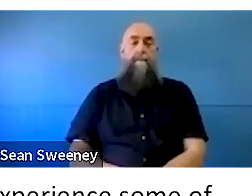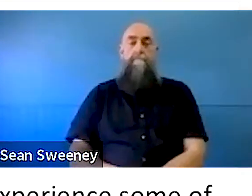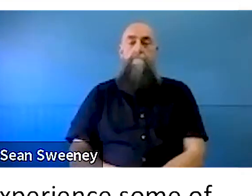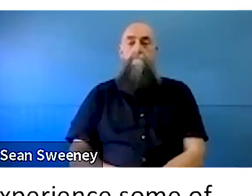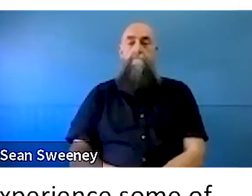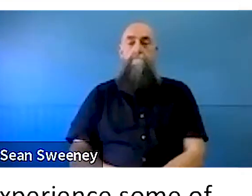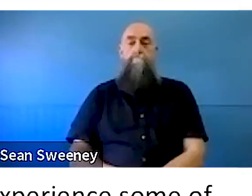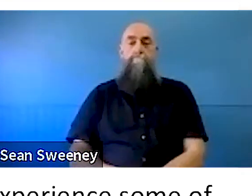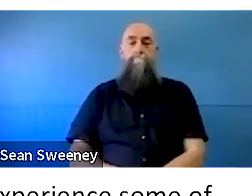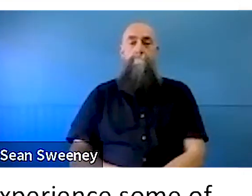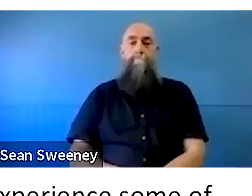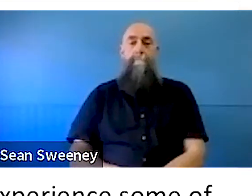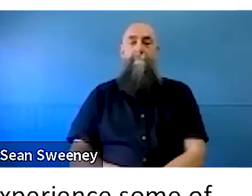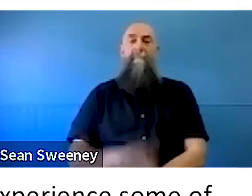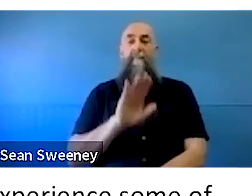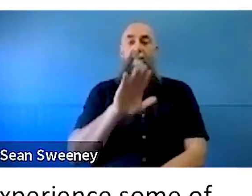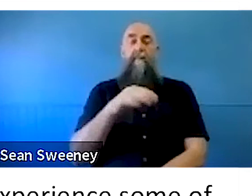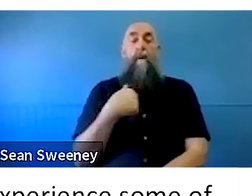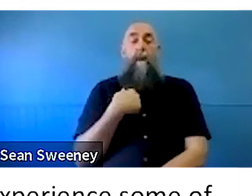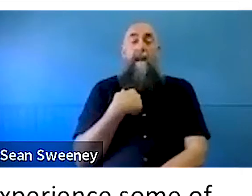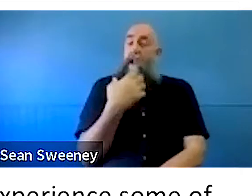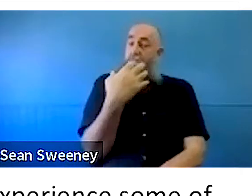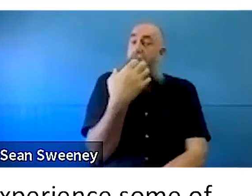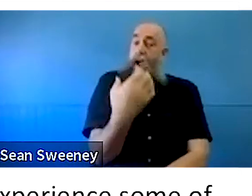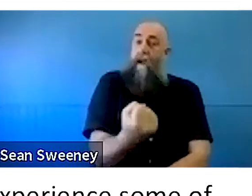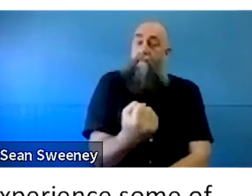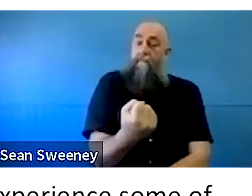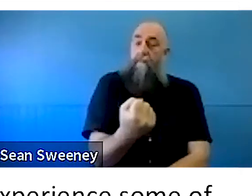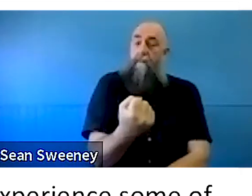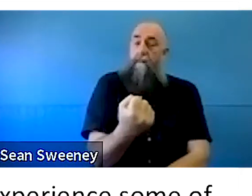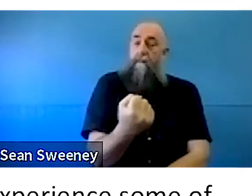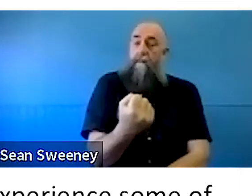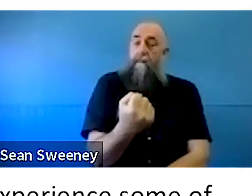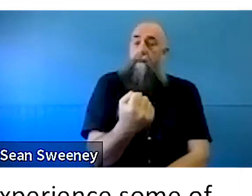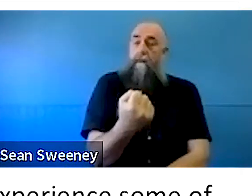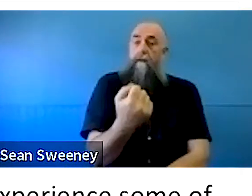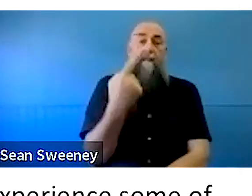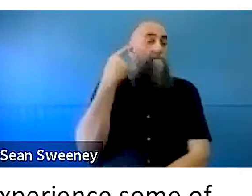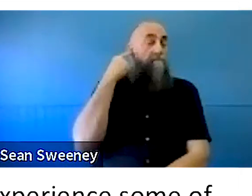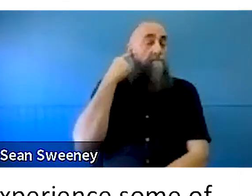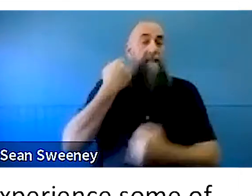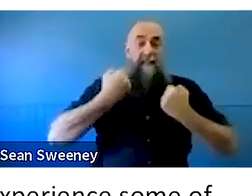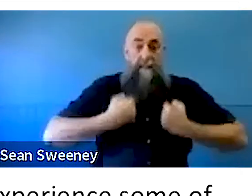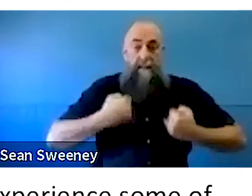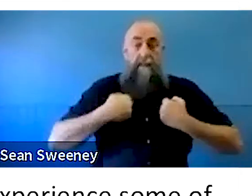We have the highest rate of fear disease and hearing loss in the world.